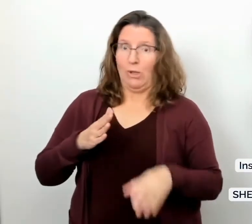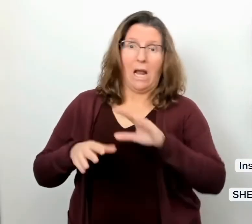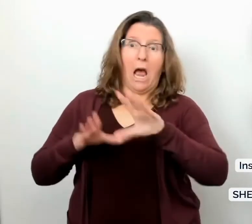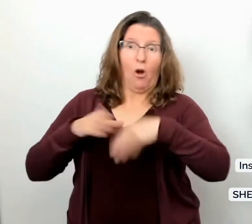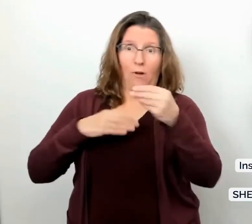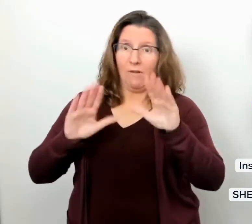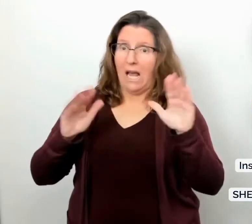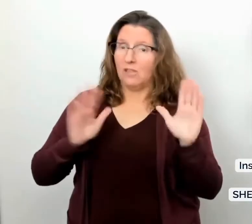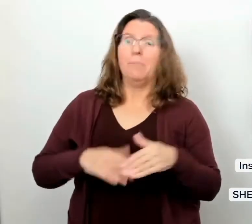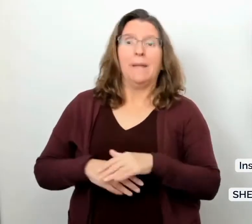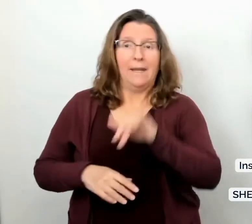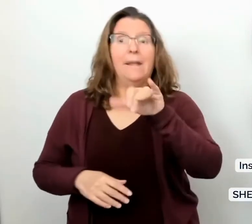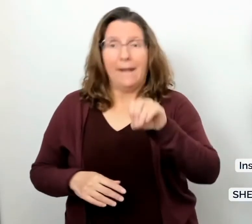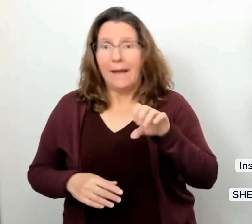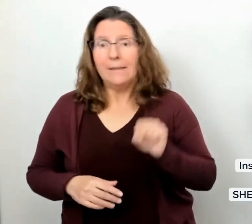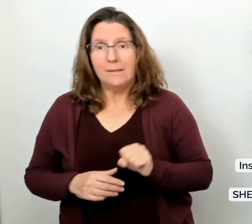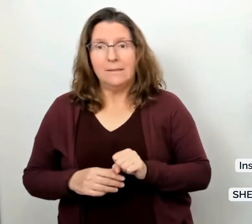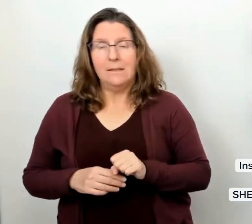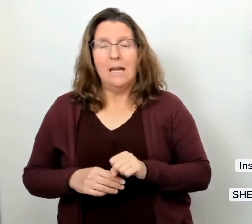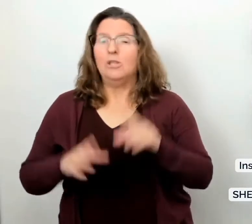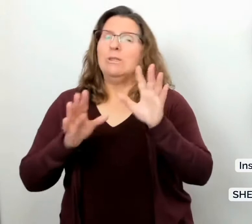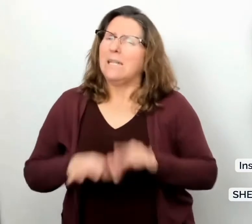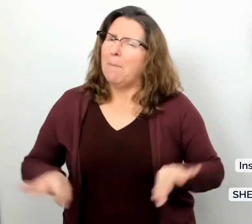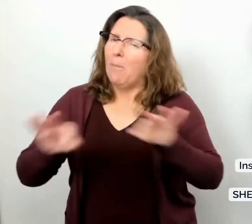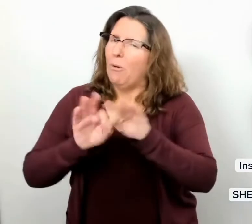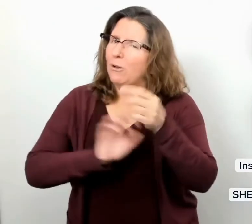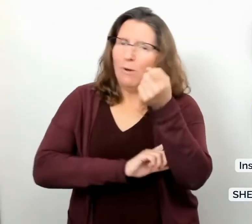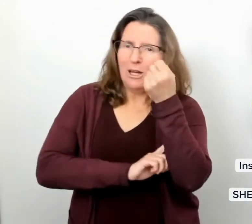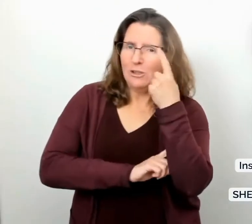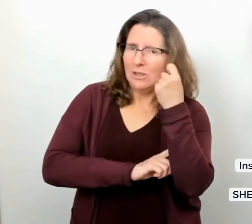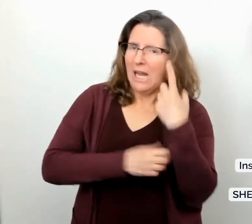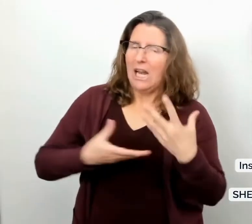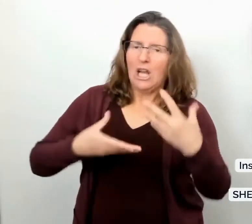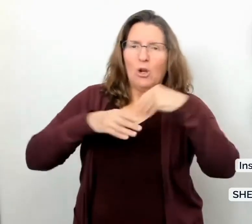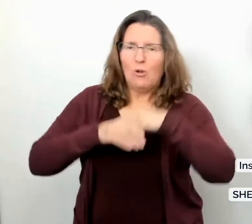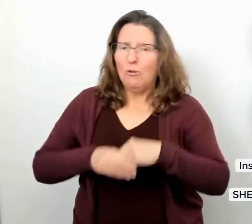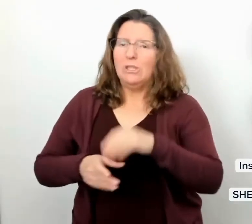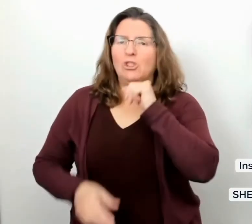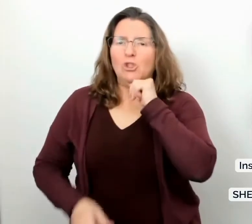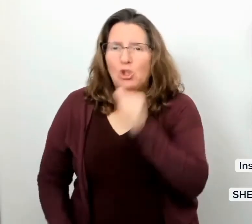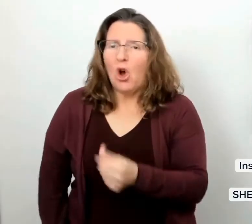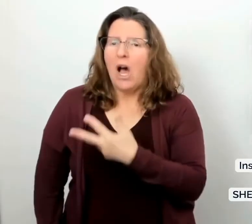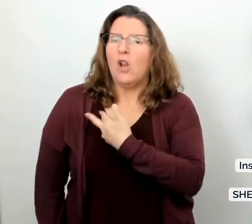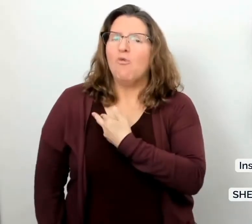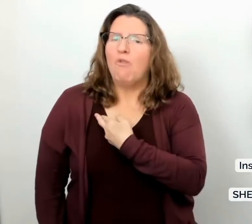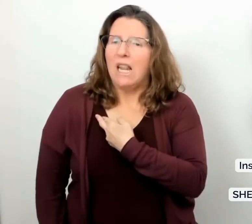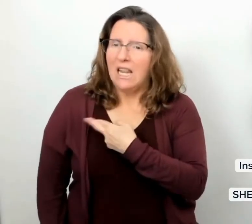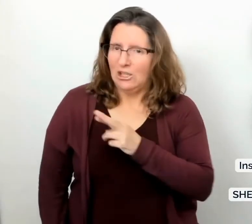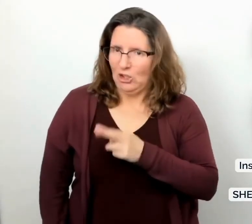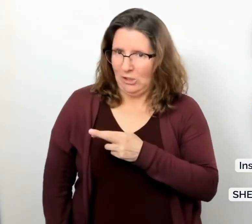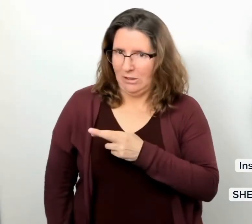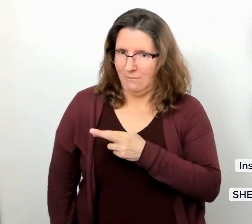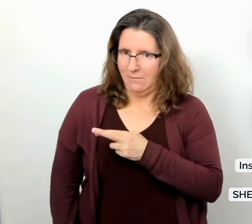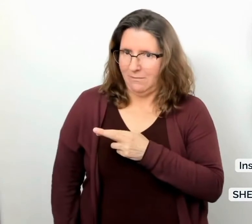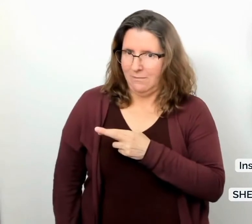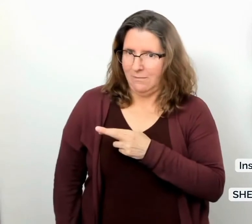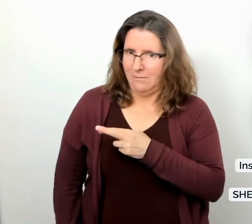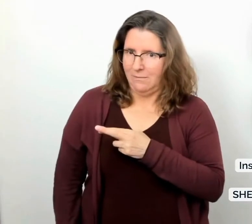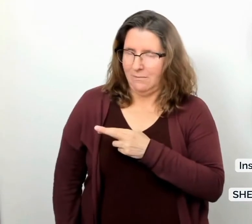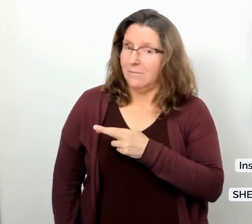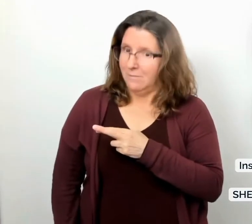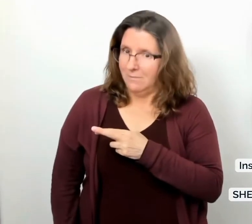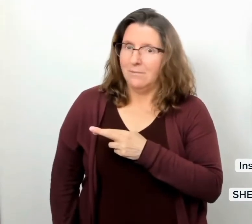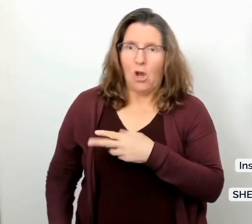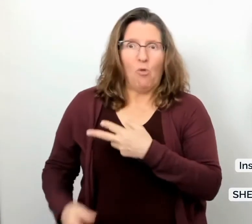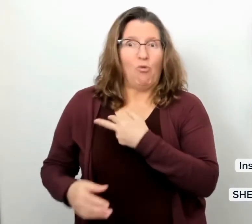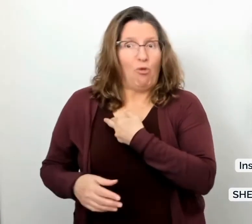So the inclusive education 'religion' doesn't think we should pull students out of the mainstream setting.